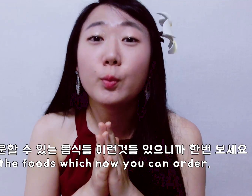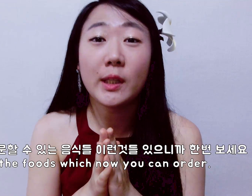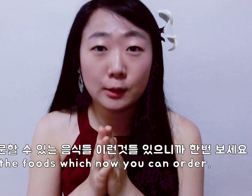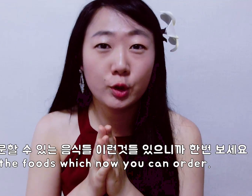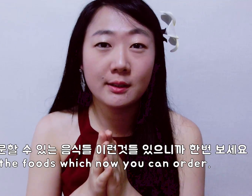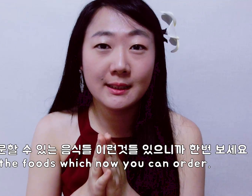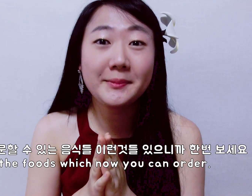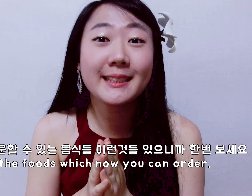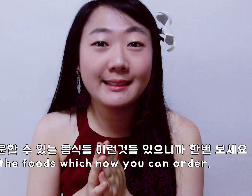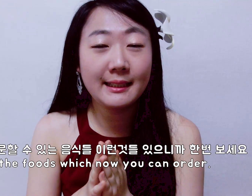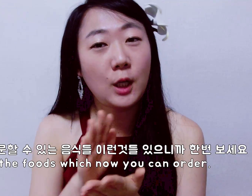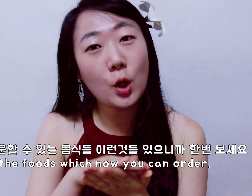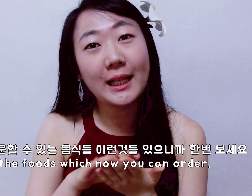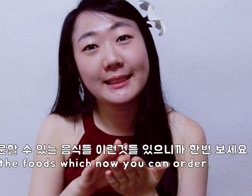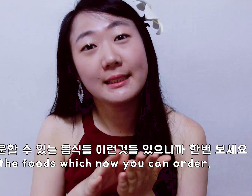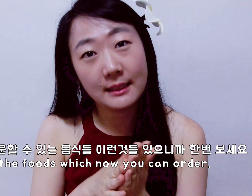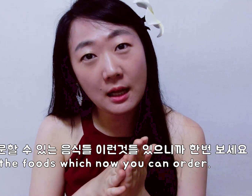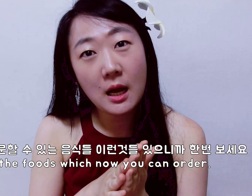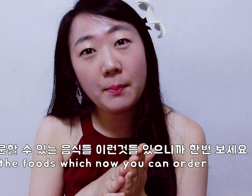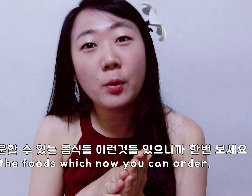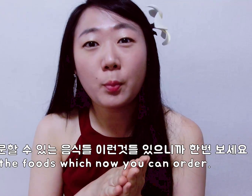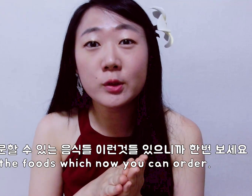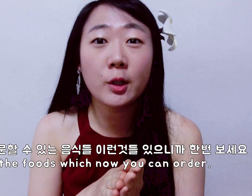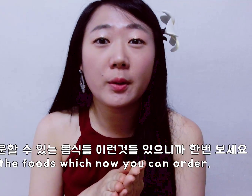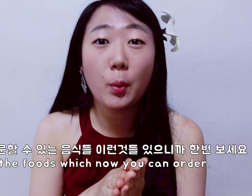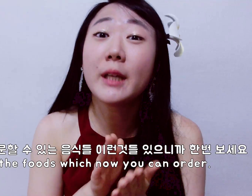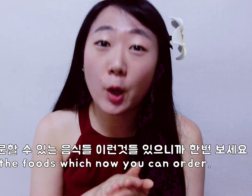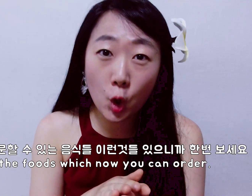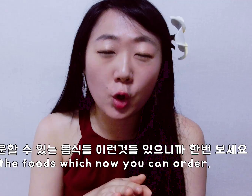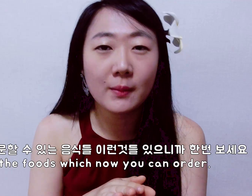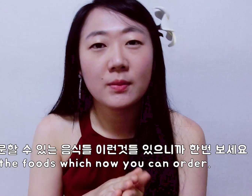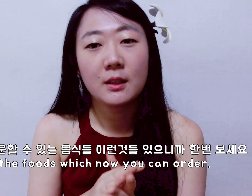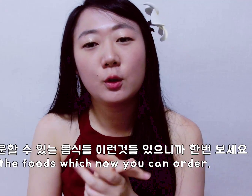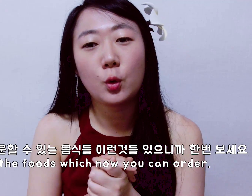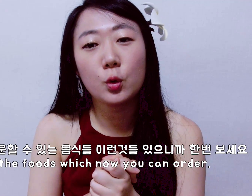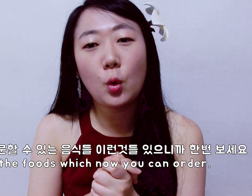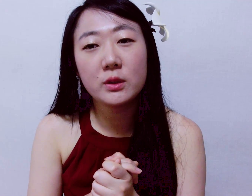있으니까 한번 보세요for example see how to write a statement the foods which now you can order.